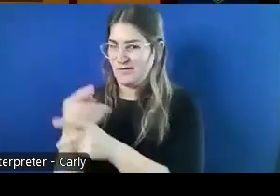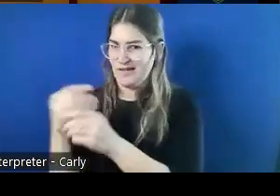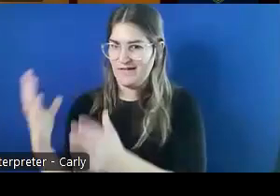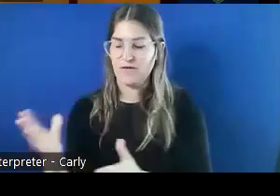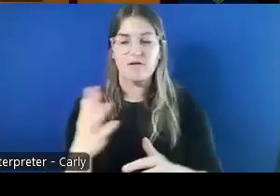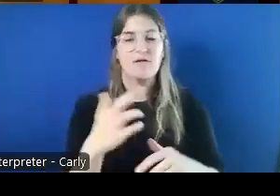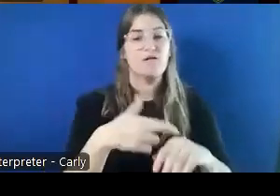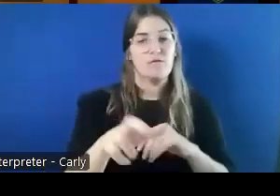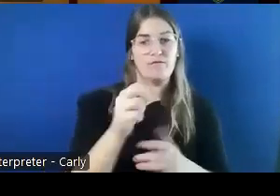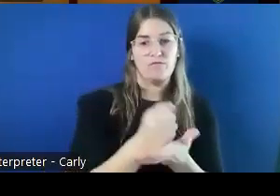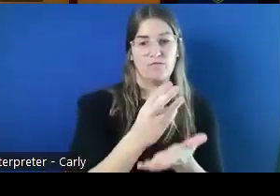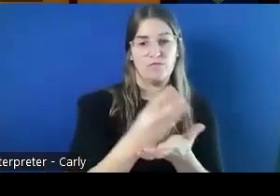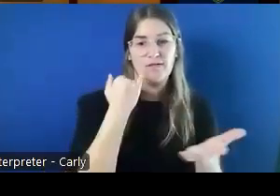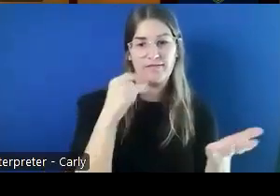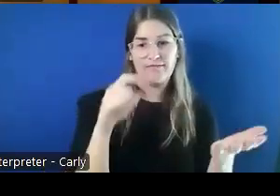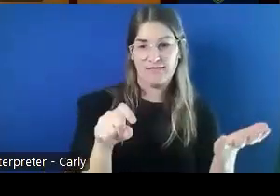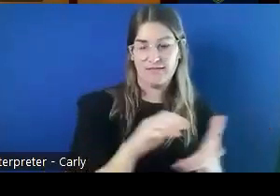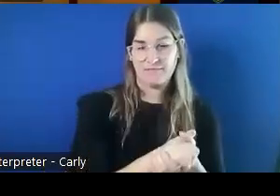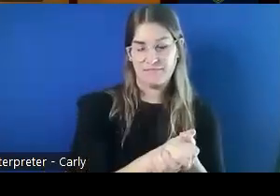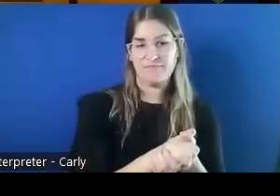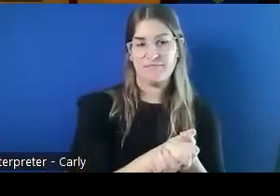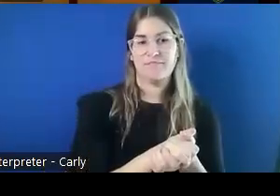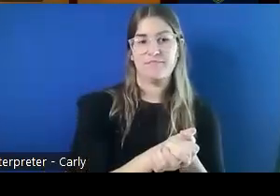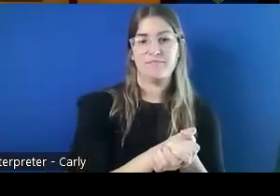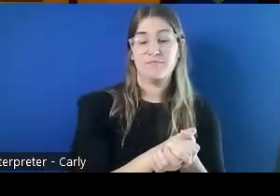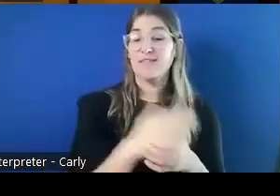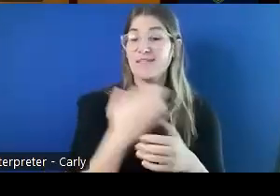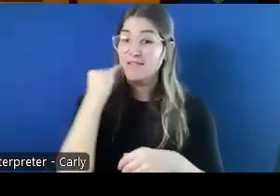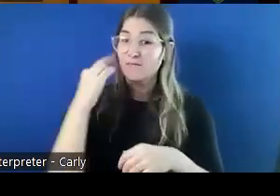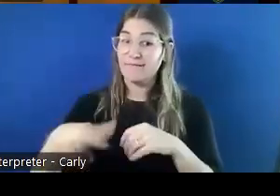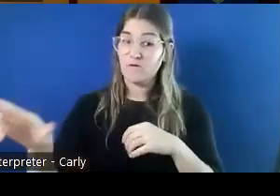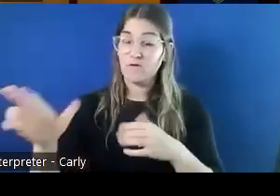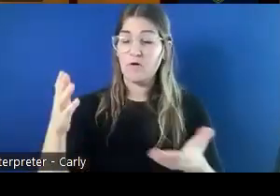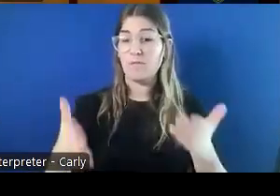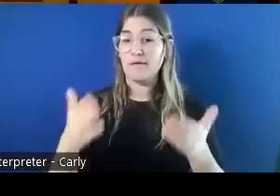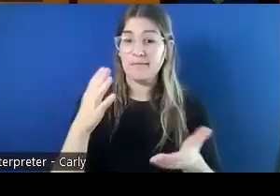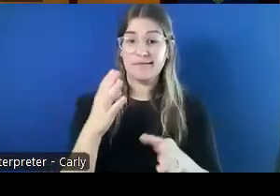work um and then beyond that referal referral they may come to psychooncology but they also